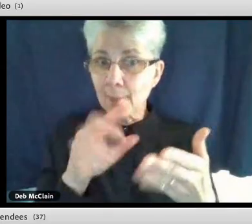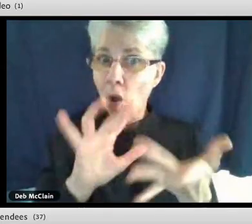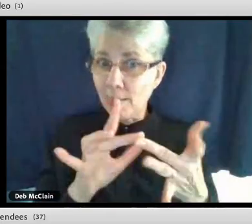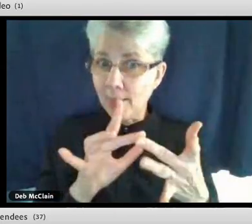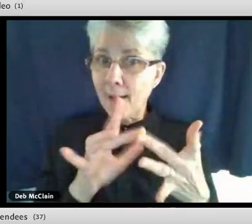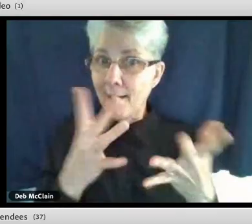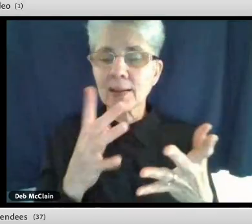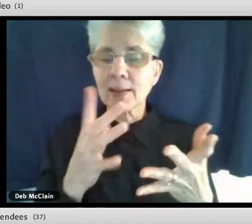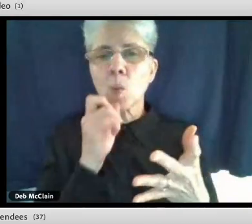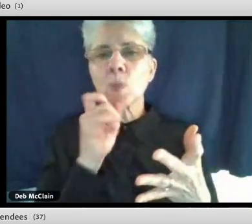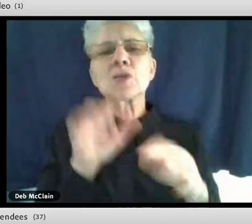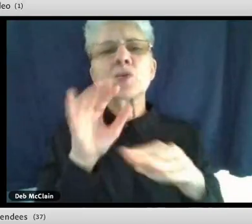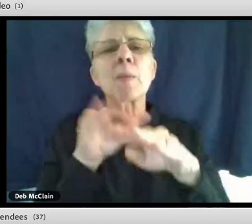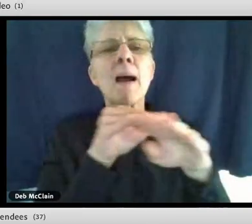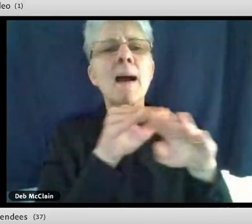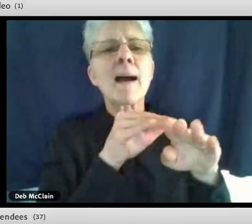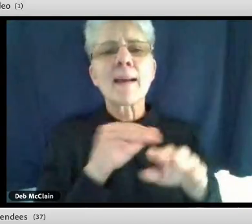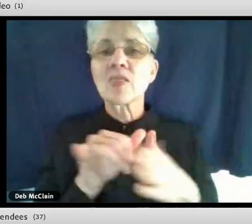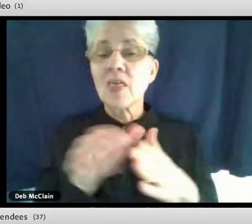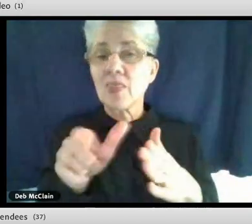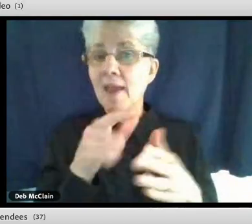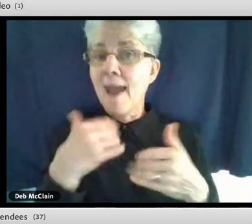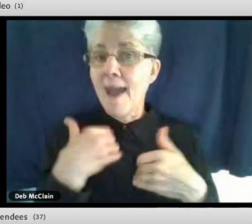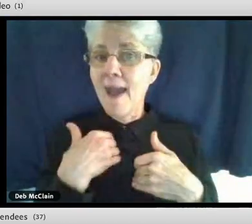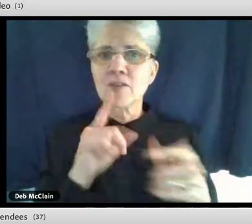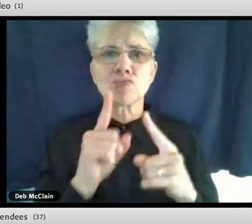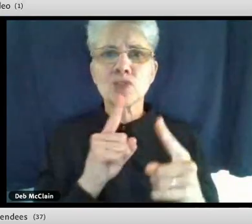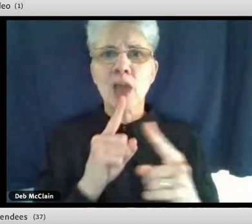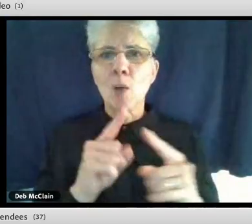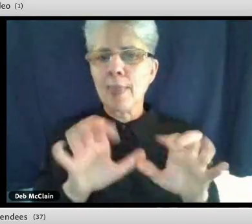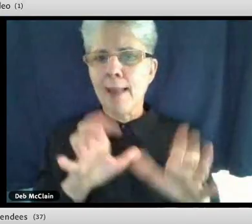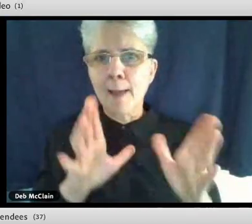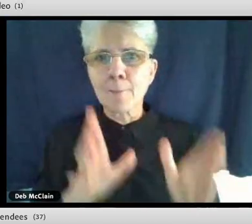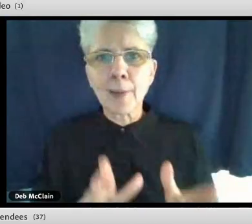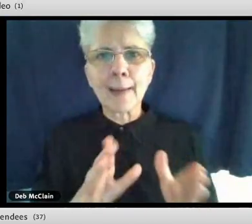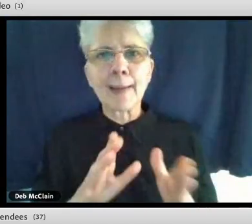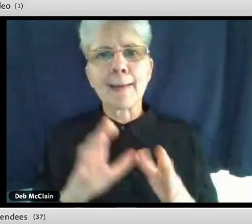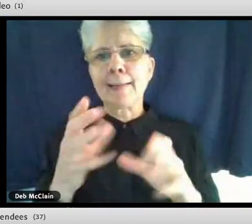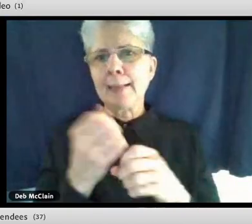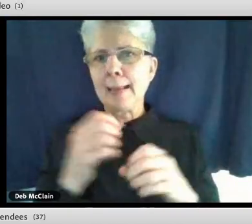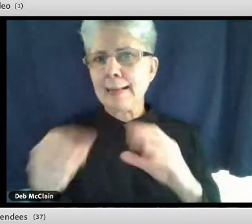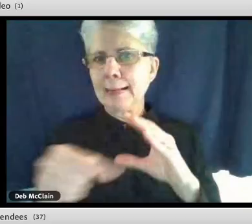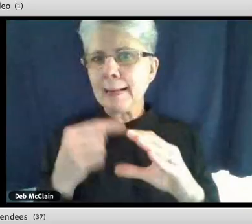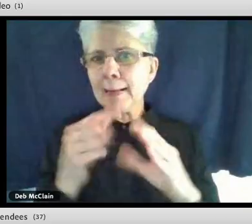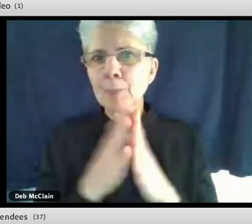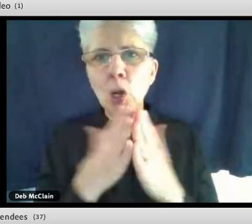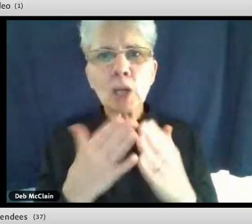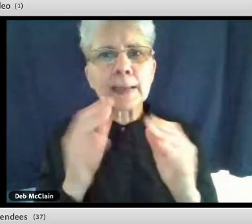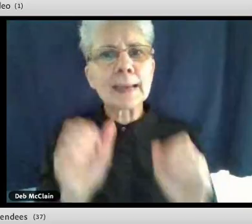about the things that they have available to them virtually. We just need to remind them that they can chat with a librarian.